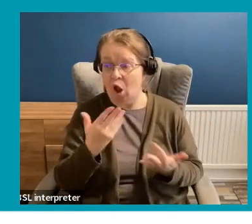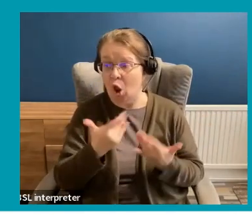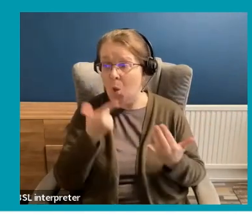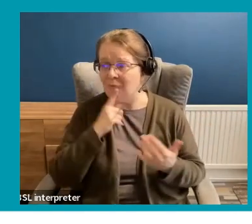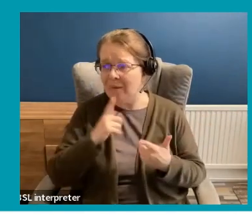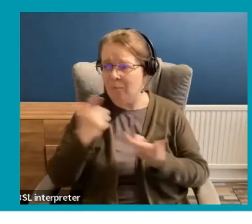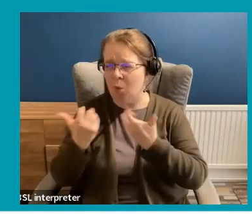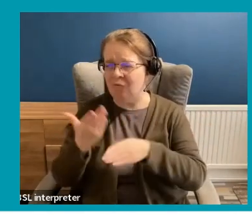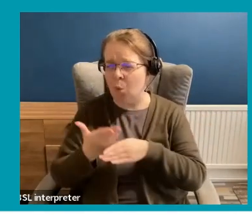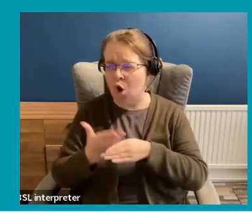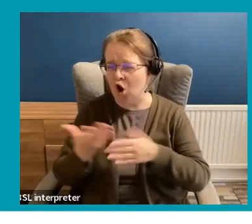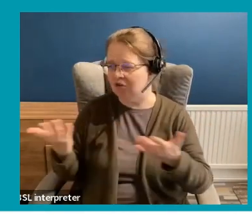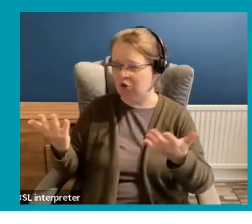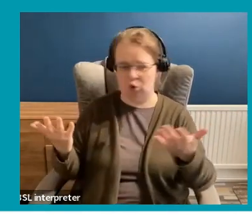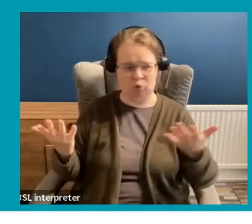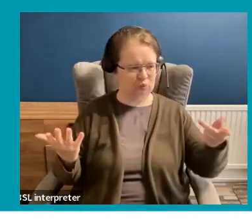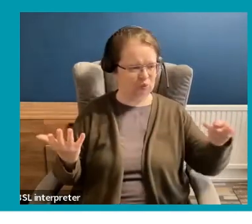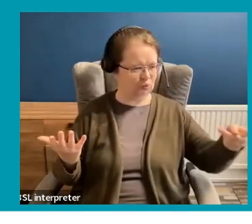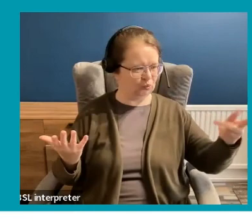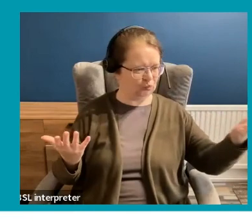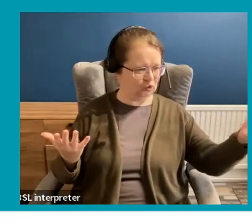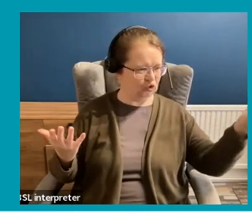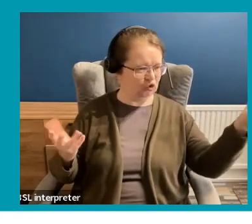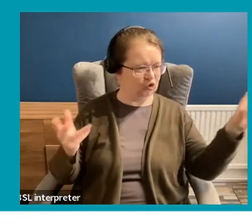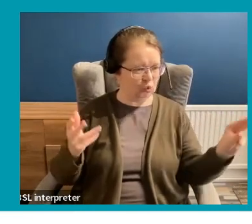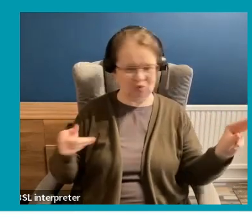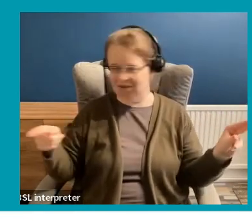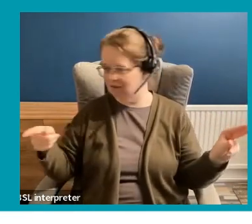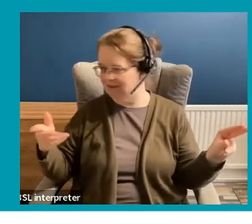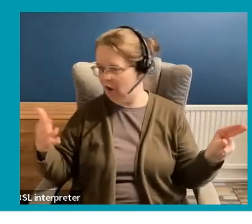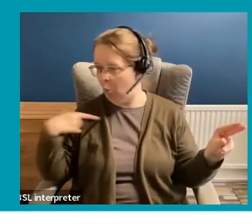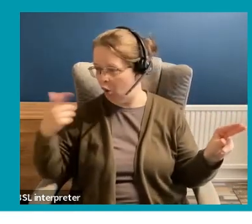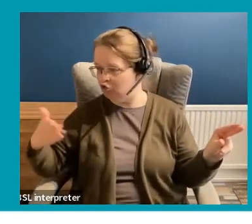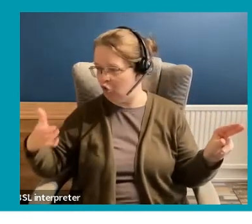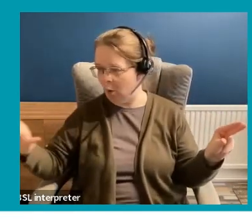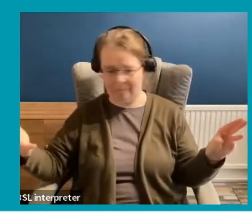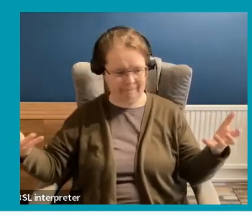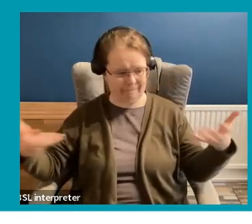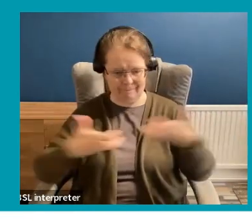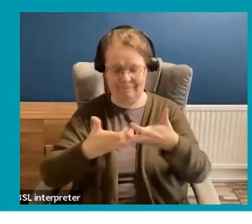How do we put those together without the current talk of forcing people